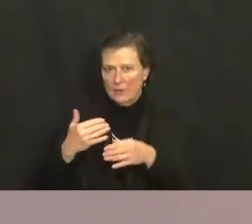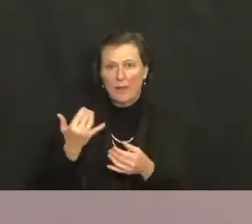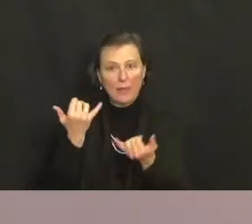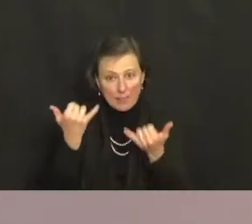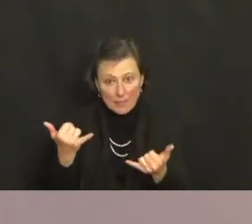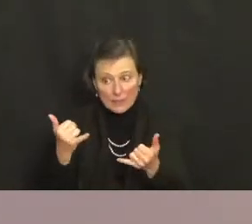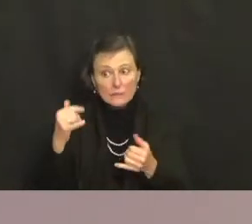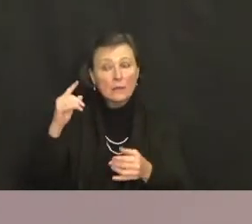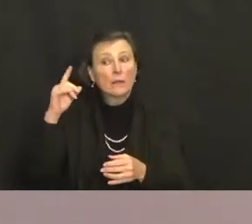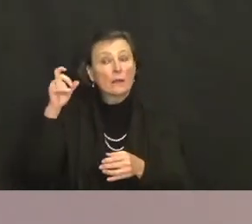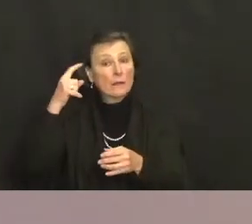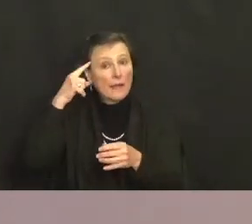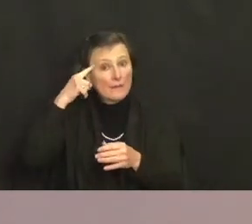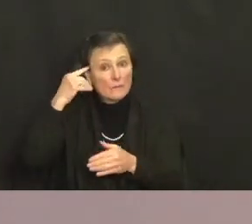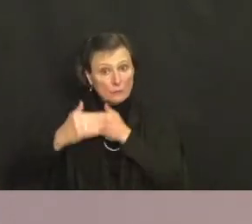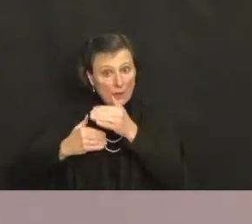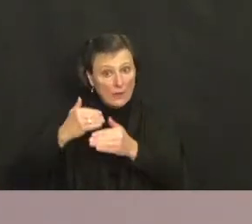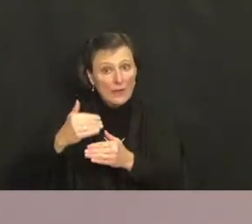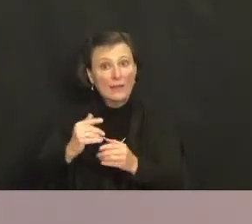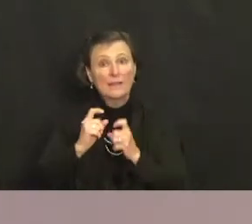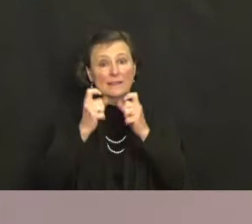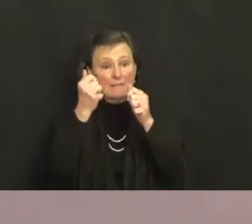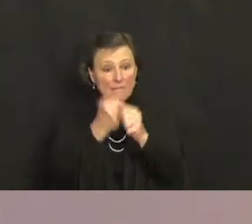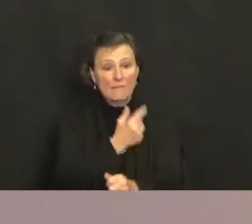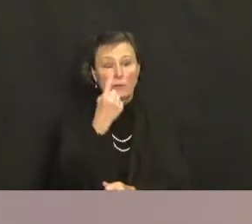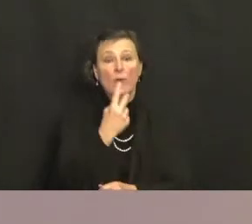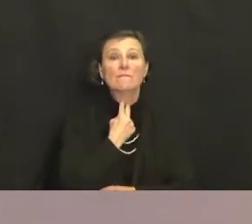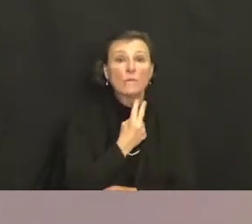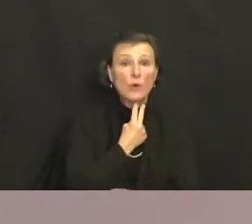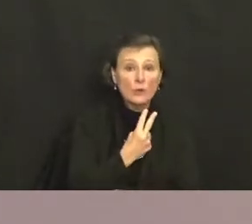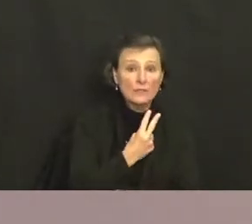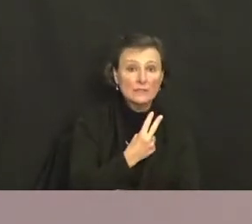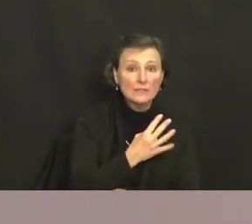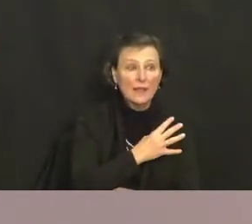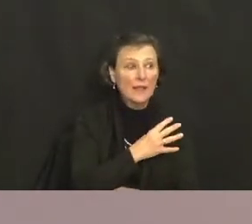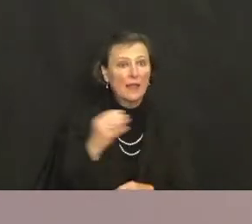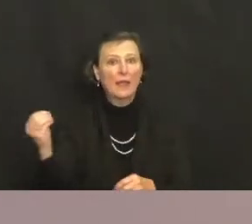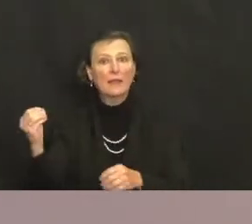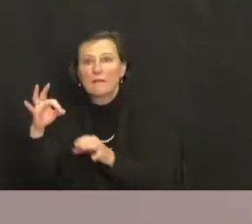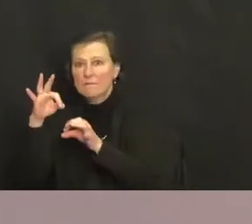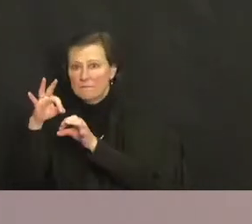a voice and a vote. It's spiritually grounded.